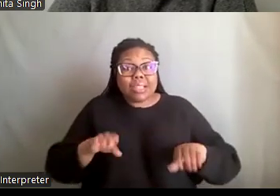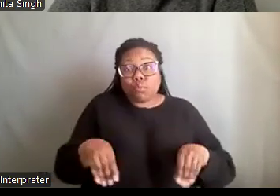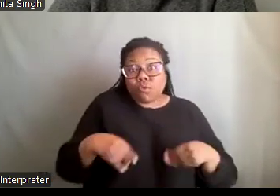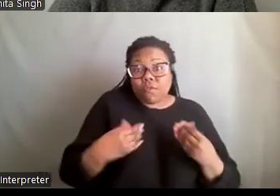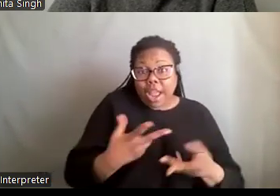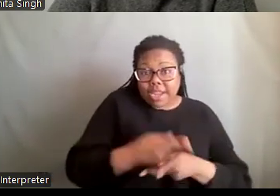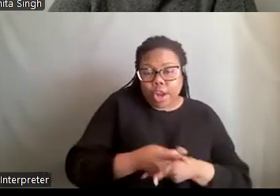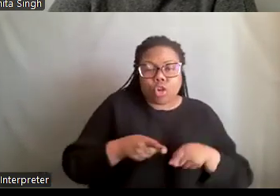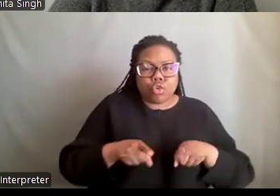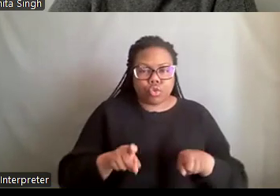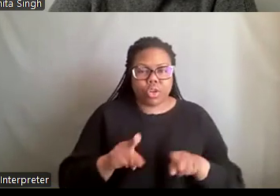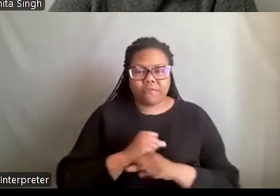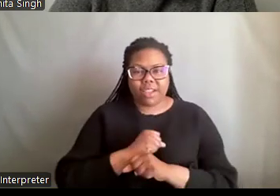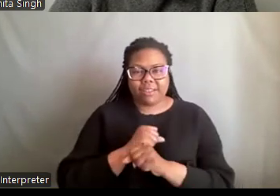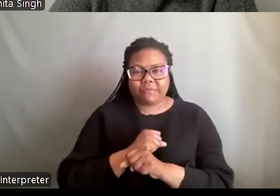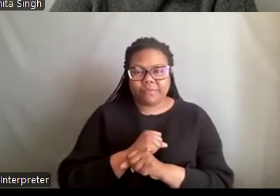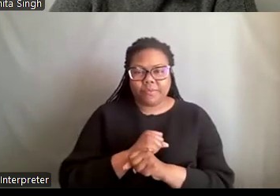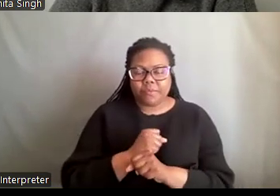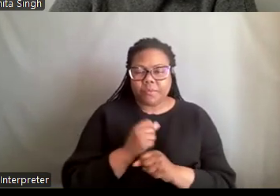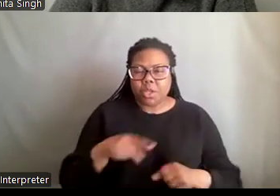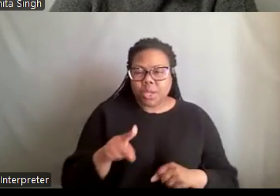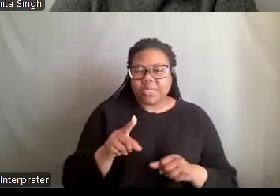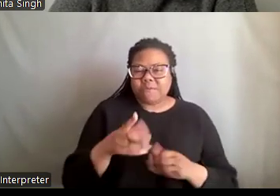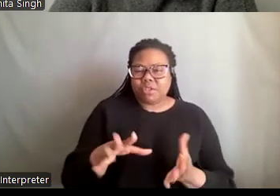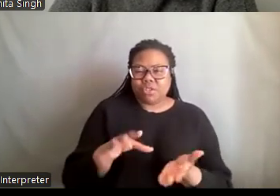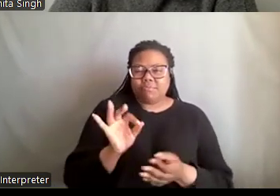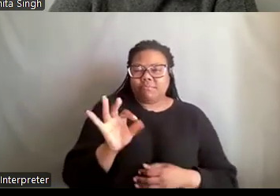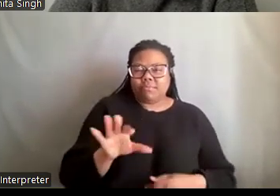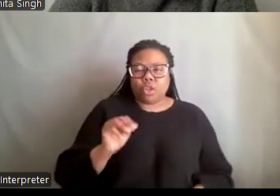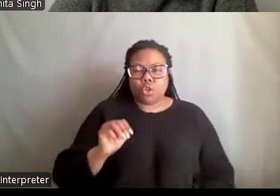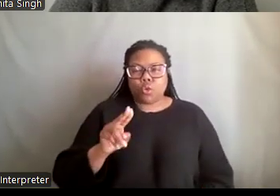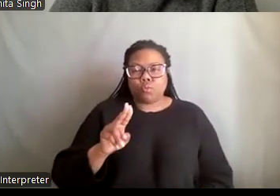practices that provide care as we fight? So I know you all